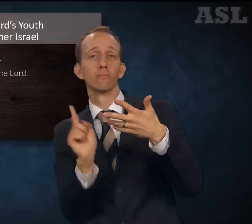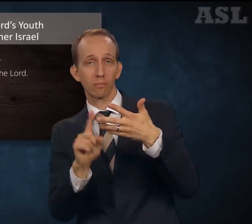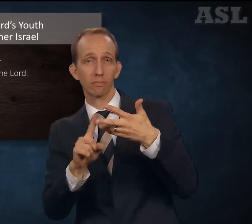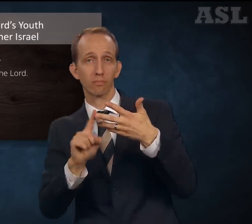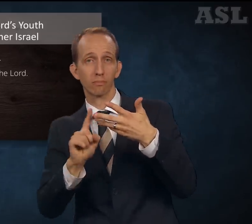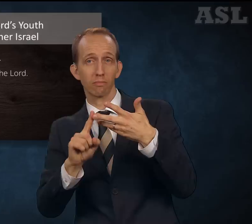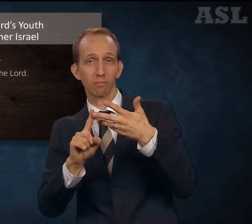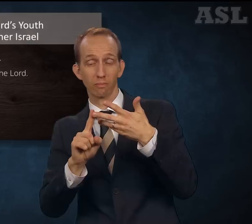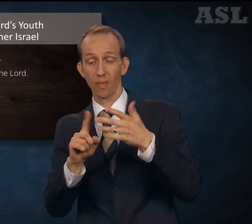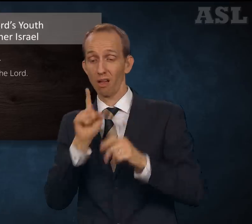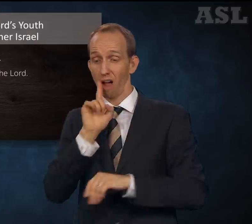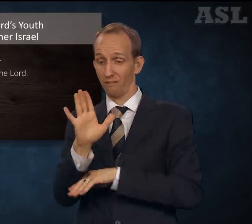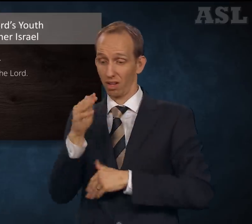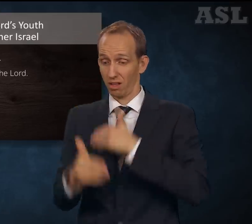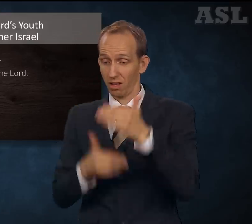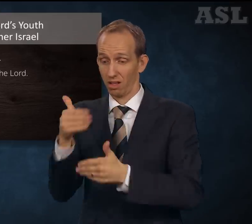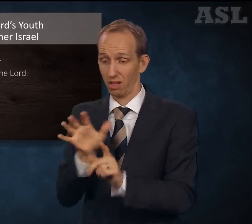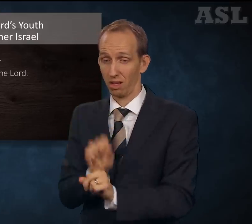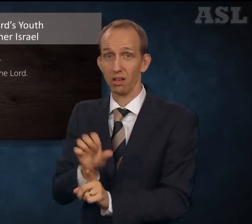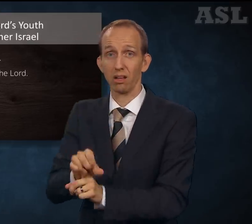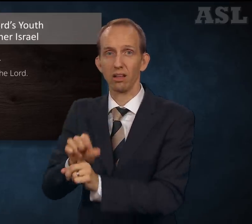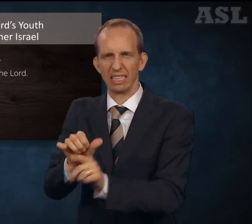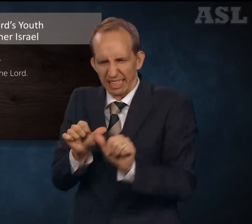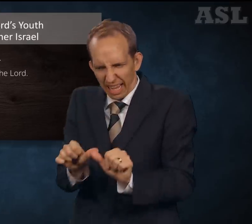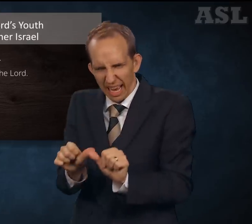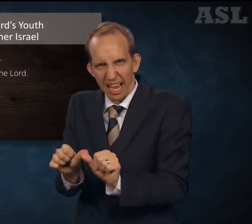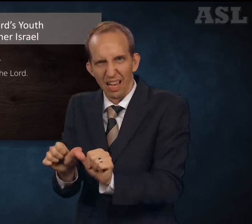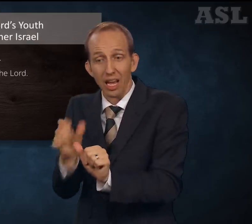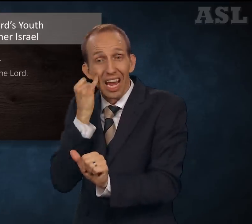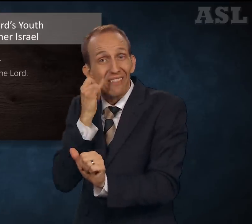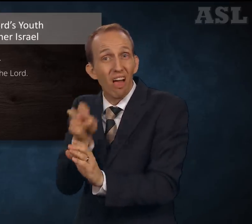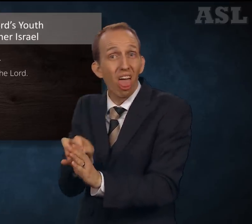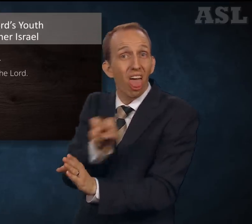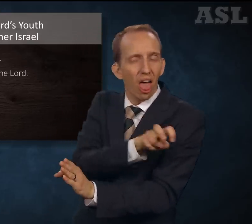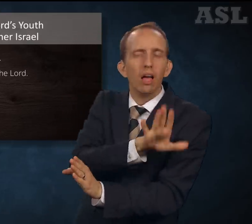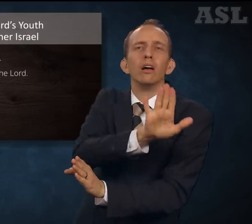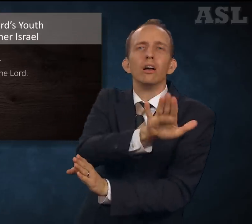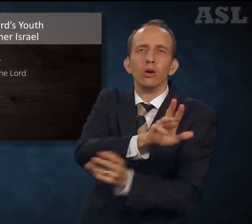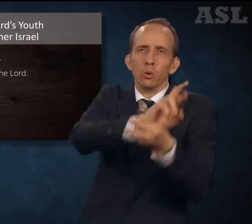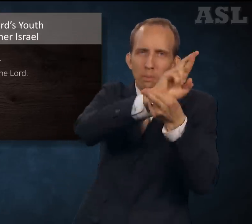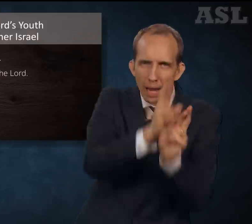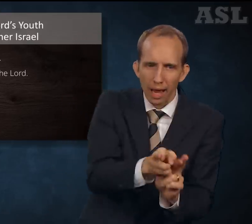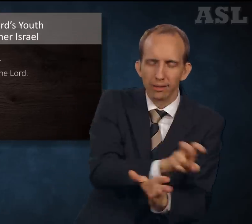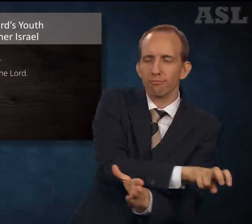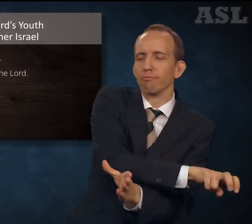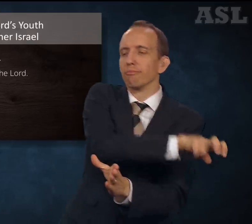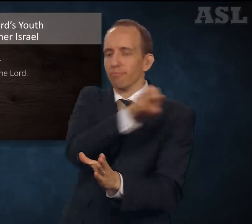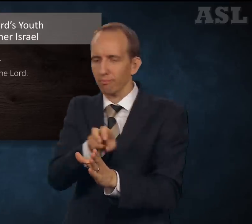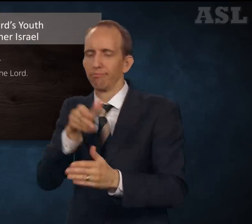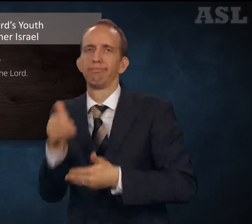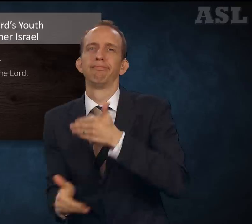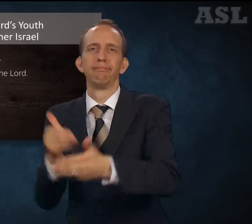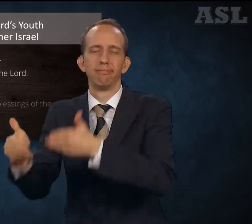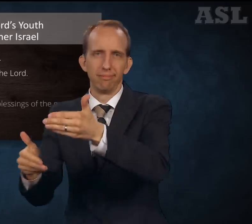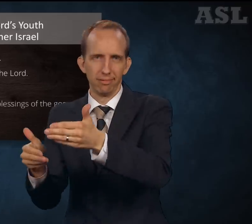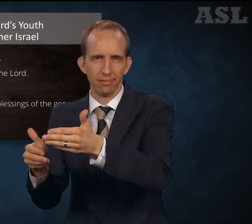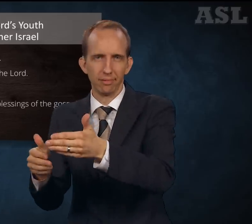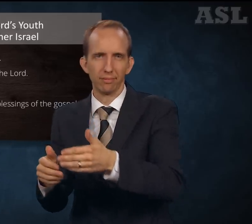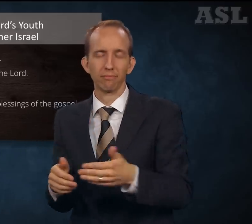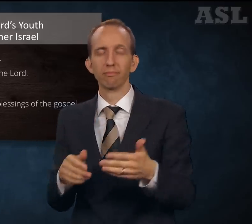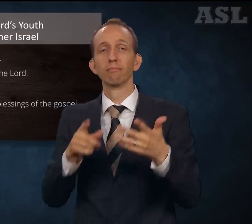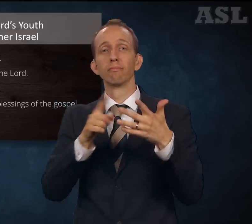3. KEEP ON THE COVENANT PATH.